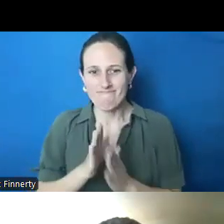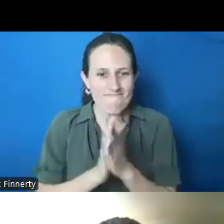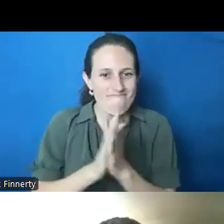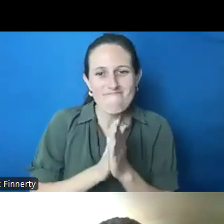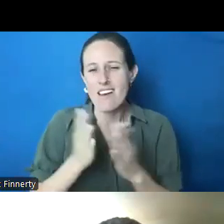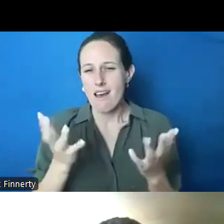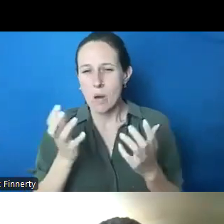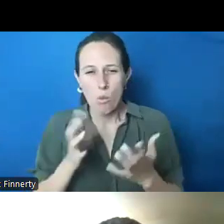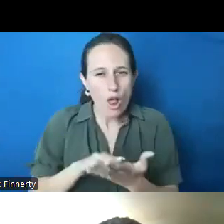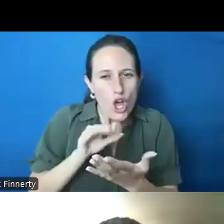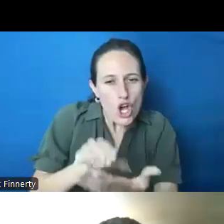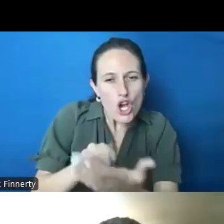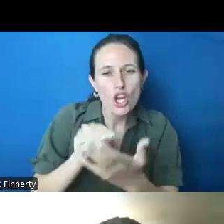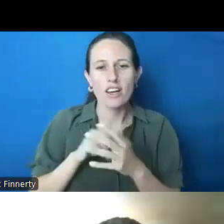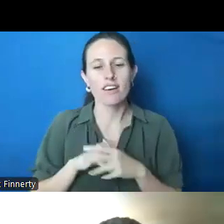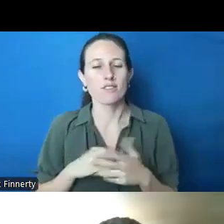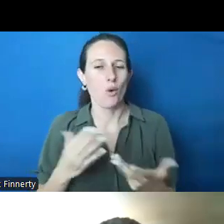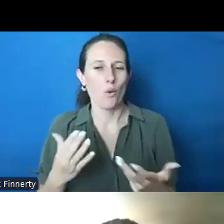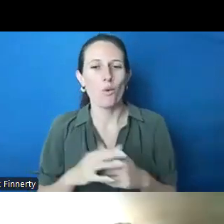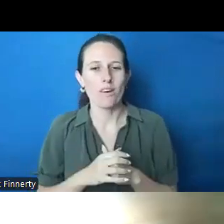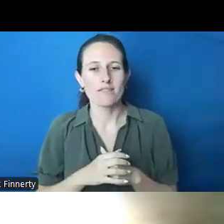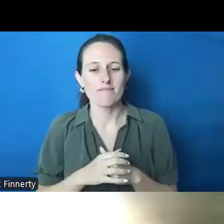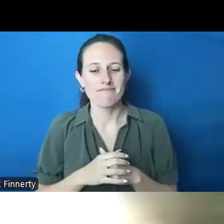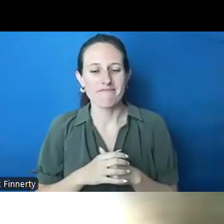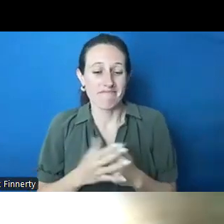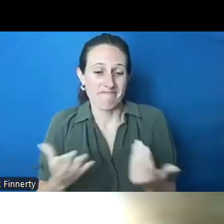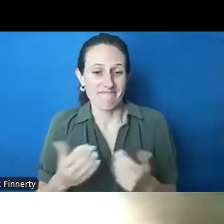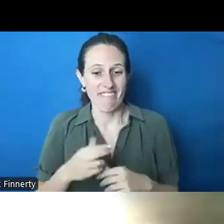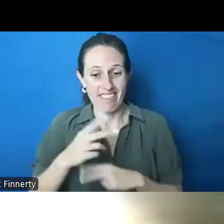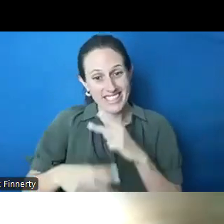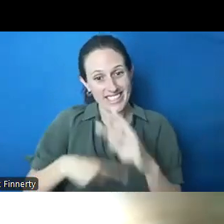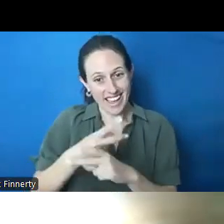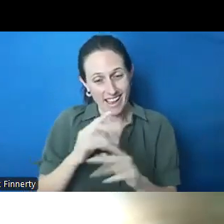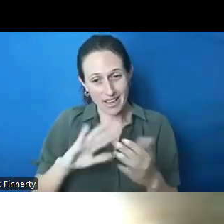and that's what I like about disability communities, that we learn from each other and I,